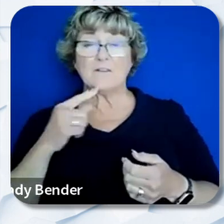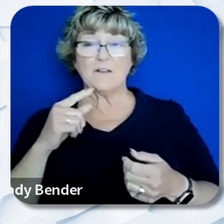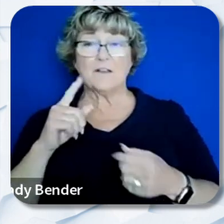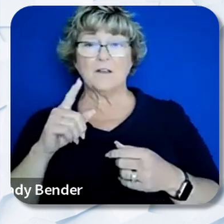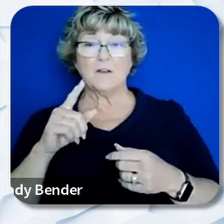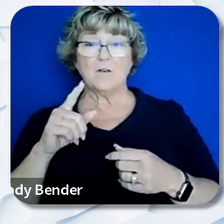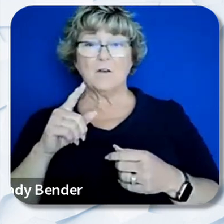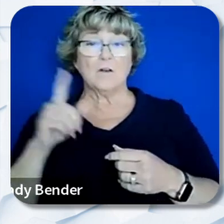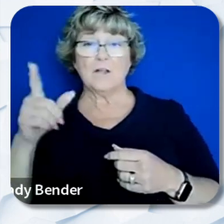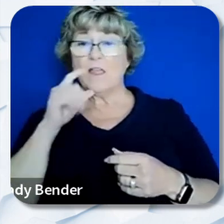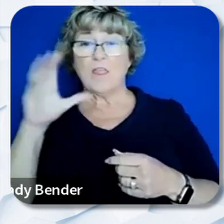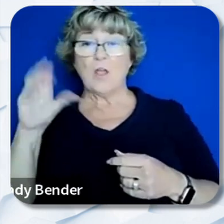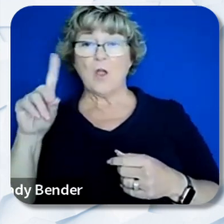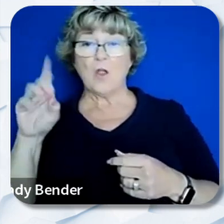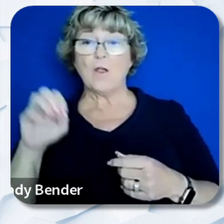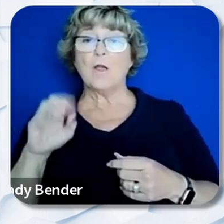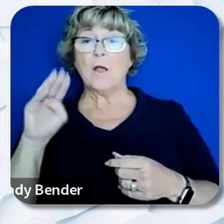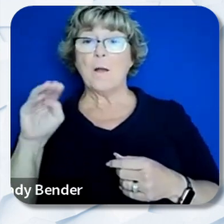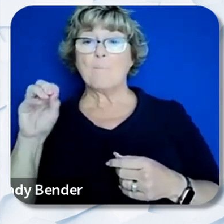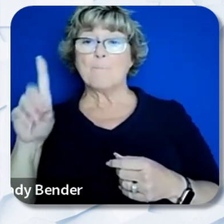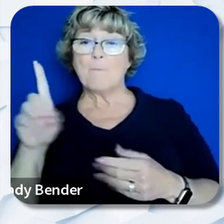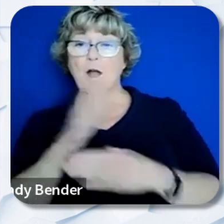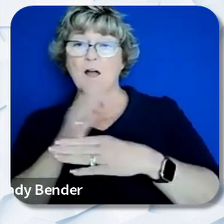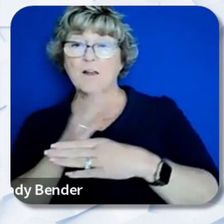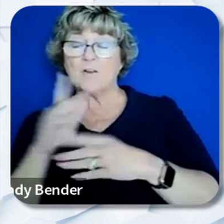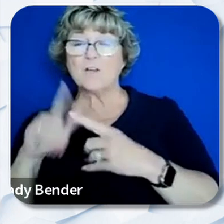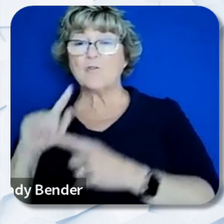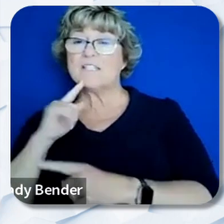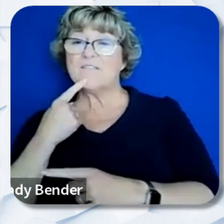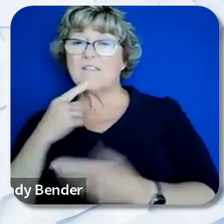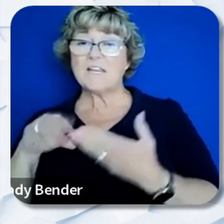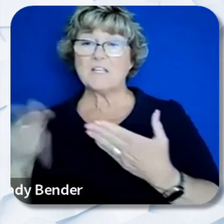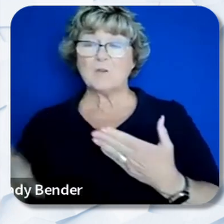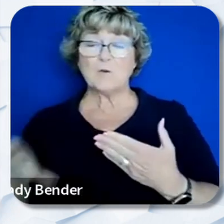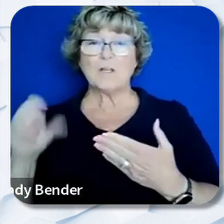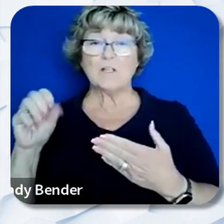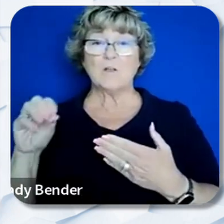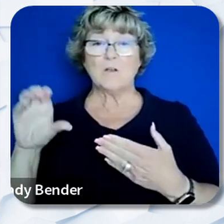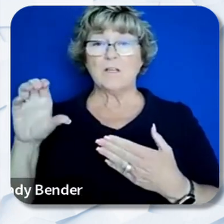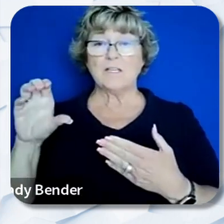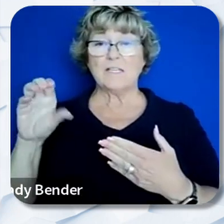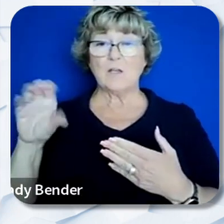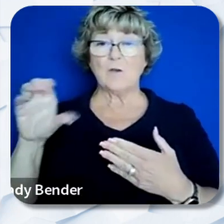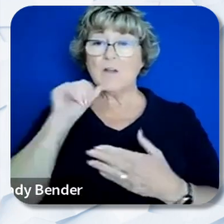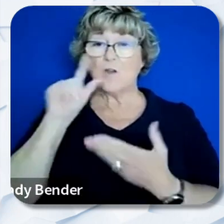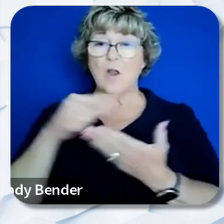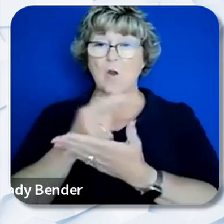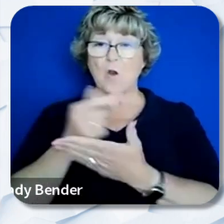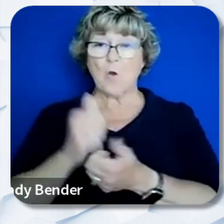don't code mod-severe students, assuming so the COC not graduating with the diploma with